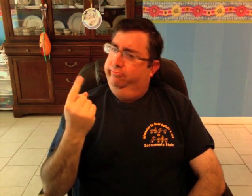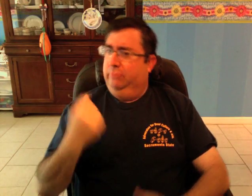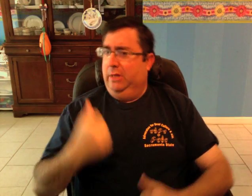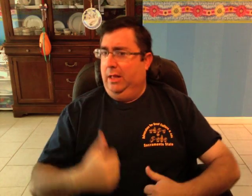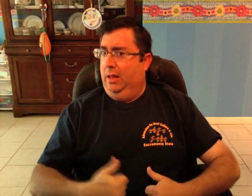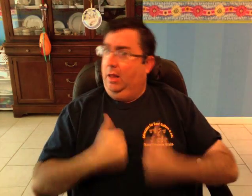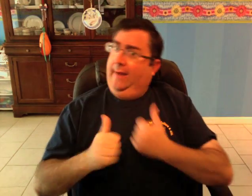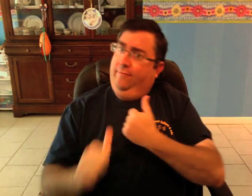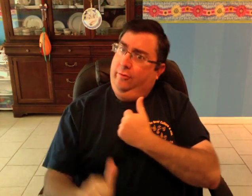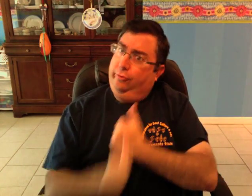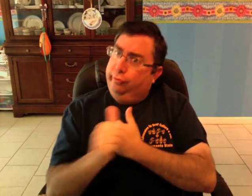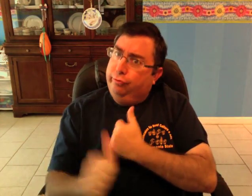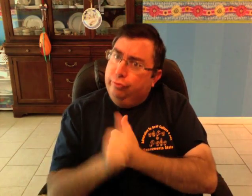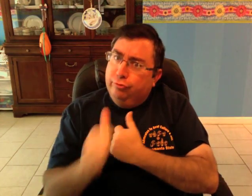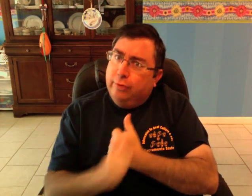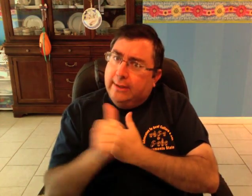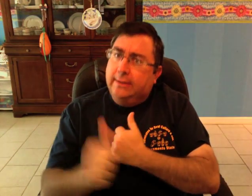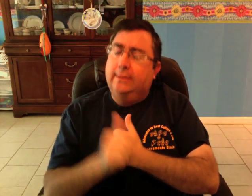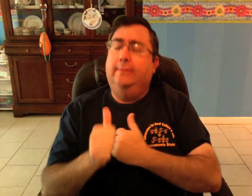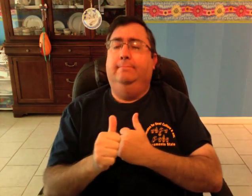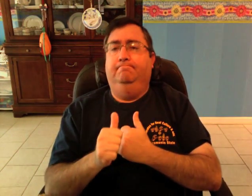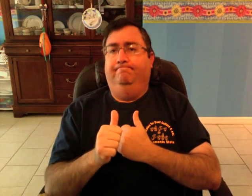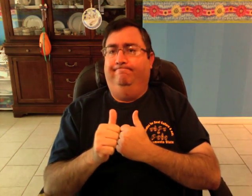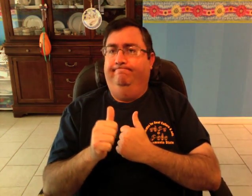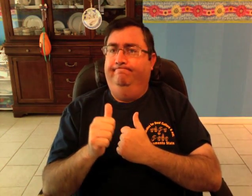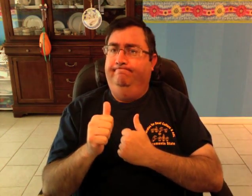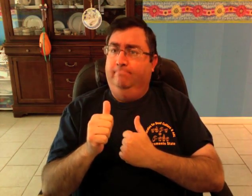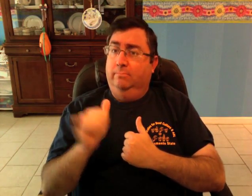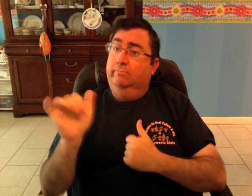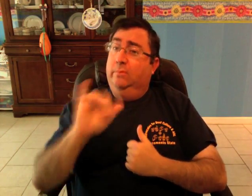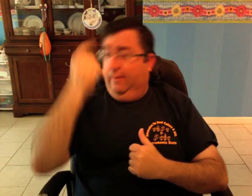Let me ask you: Is being Deaf really something that is life-threatening?